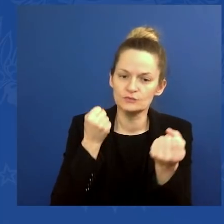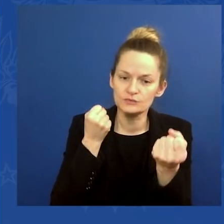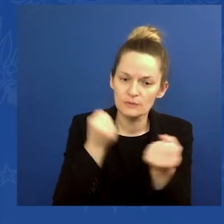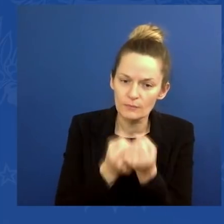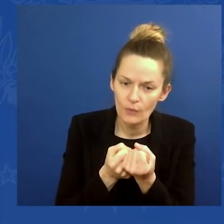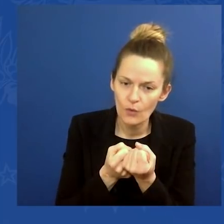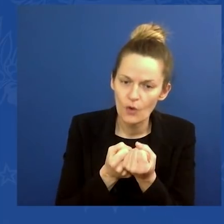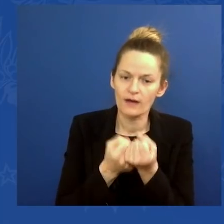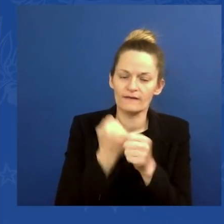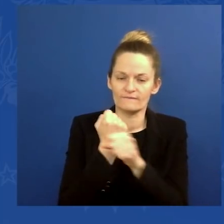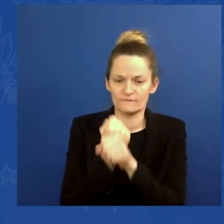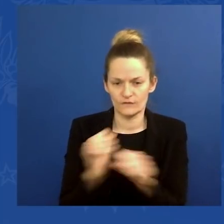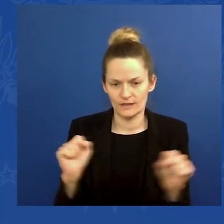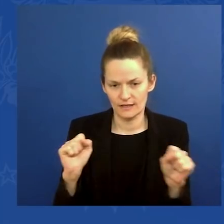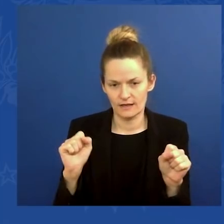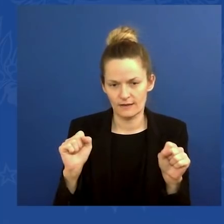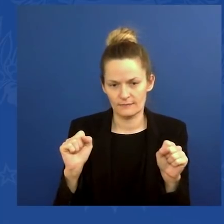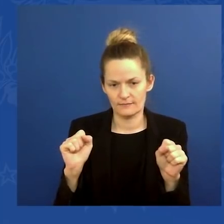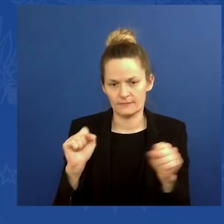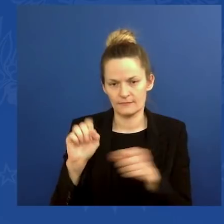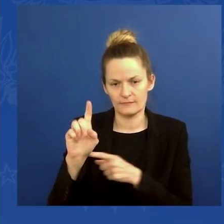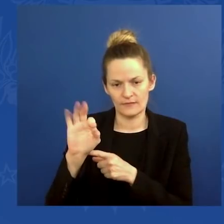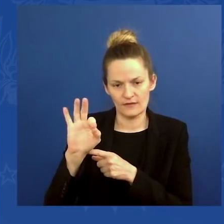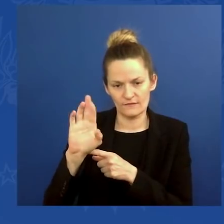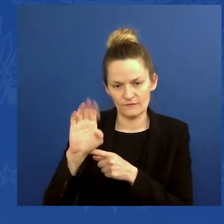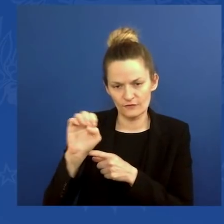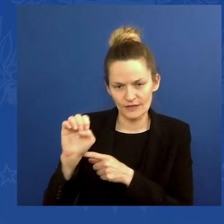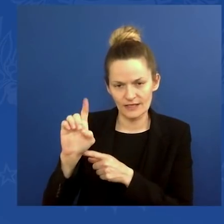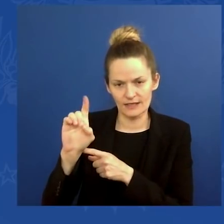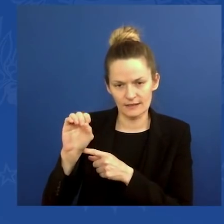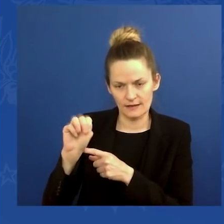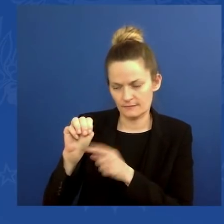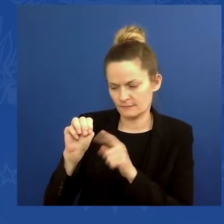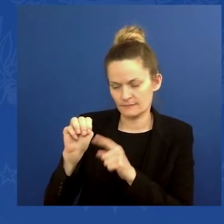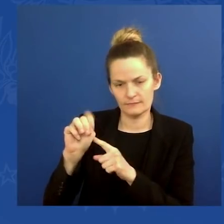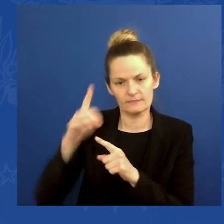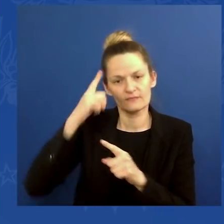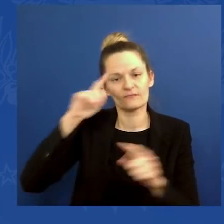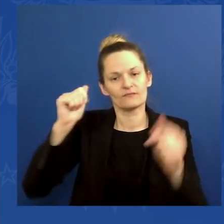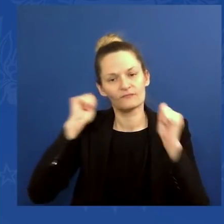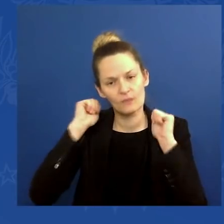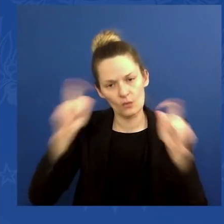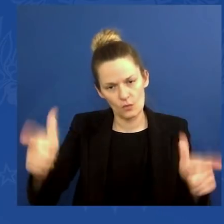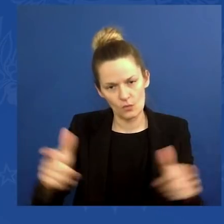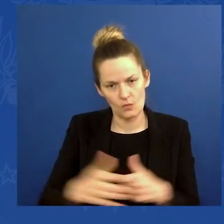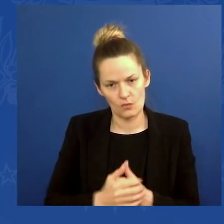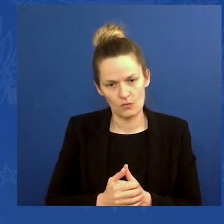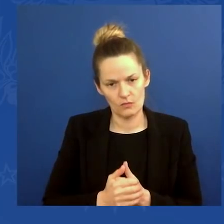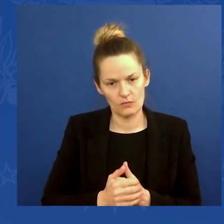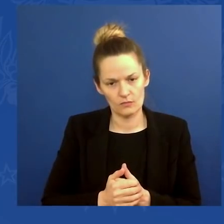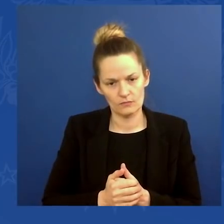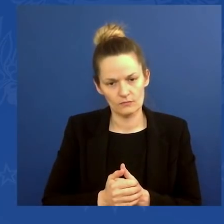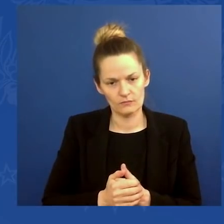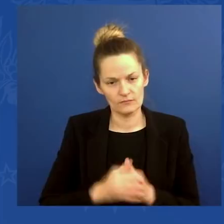And that is exactly what our President is doing. Working together with respect